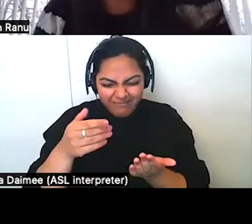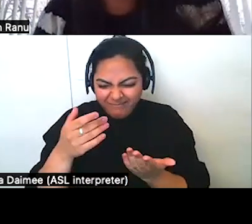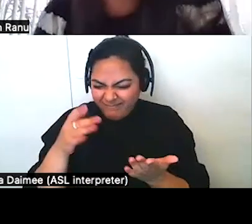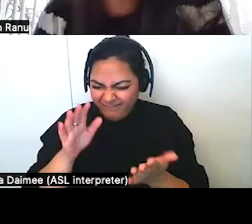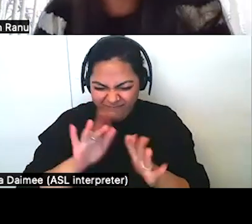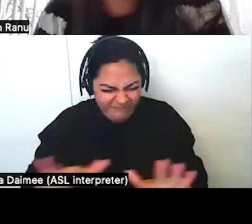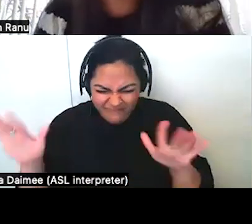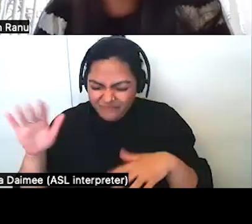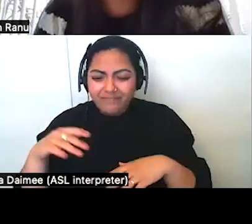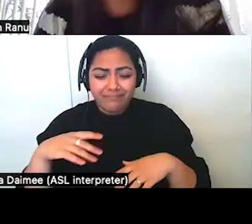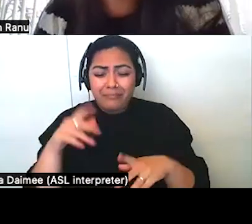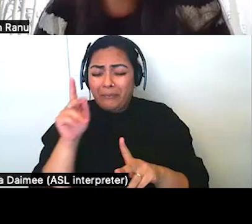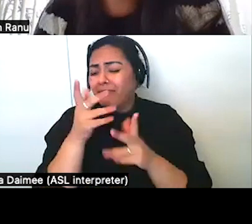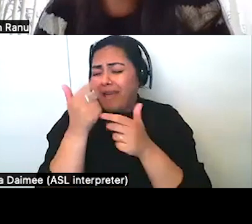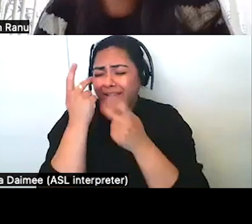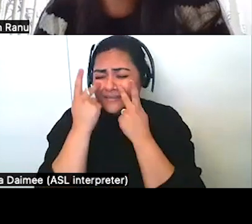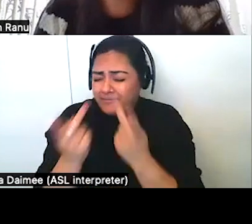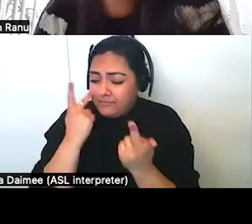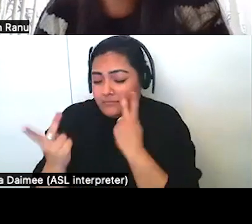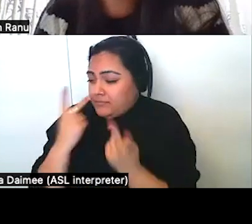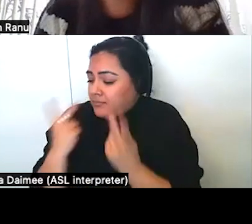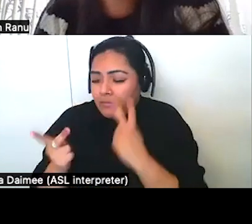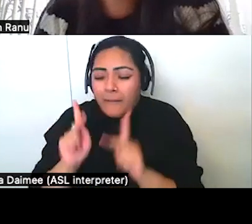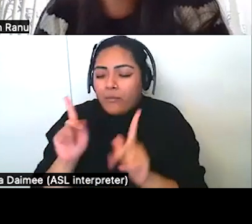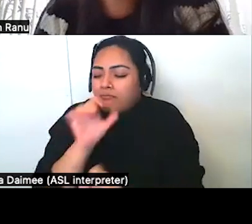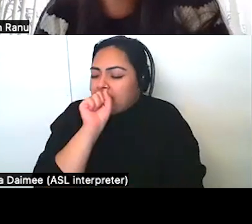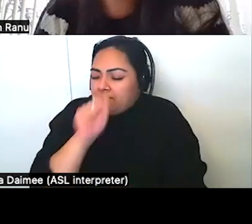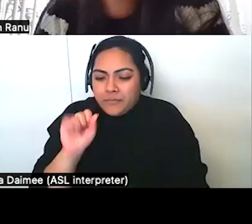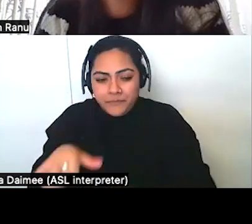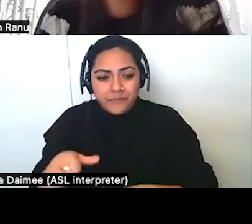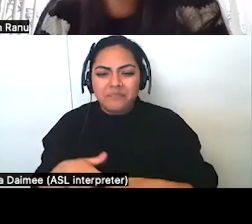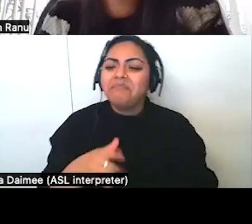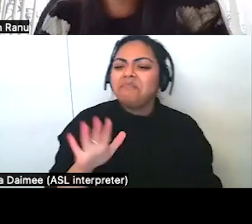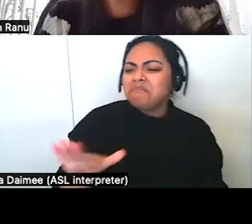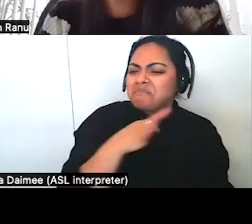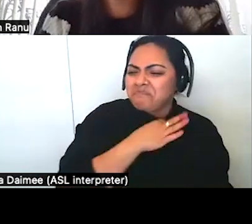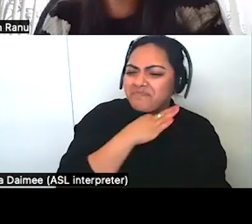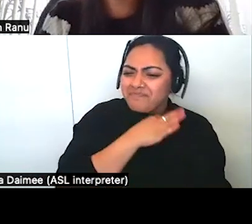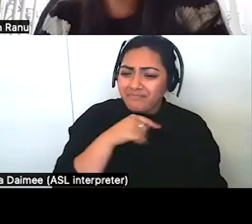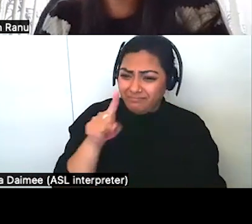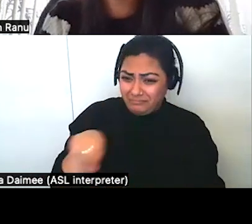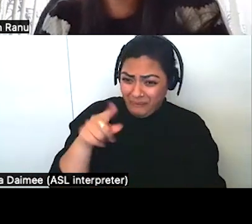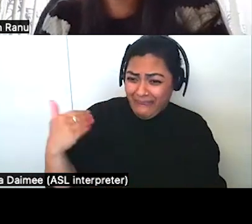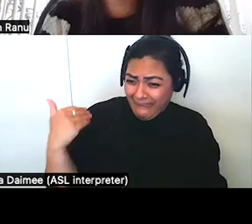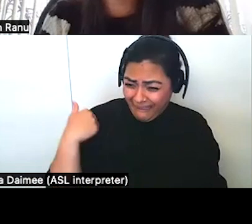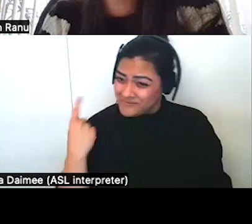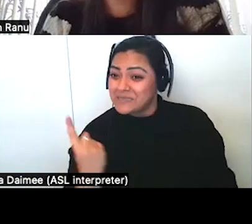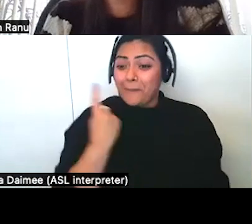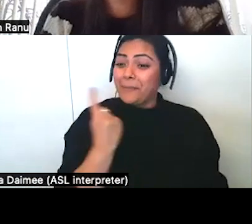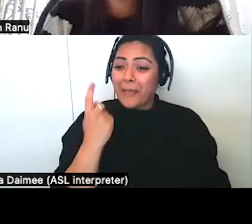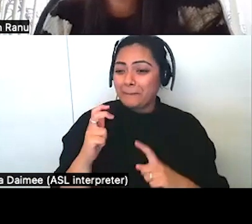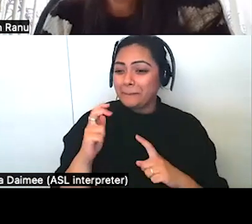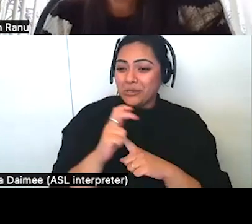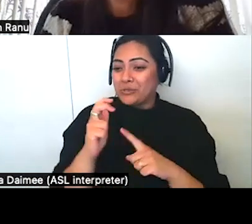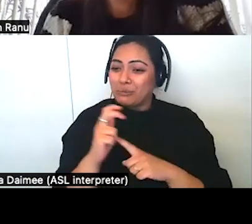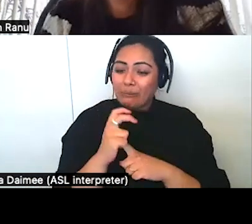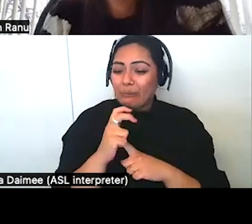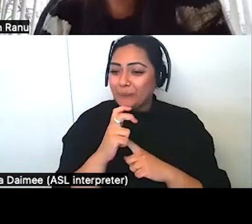Monique: I'd love to know if anyone in the chat has, like, a mushroom motif item in their home.